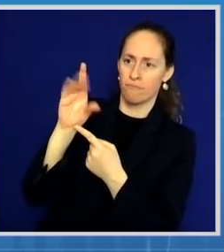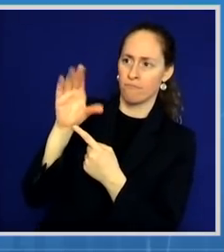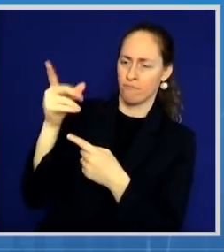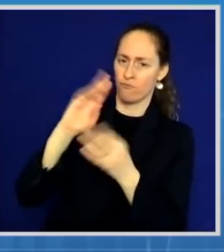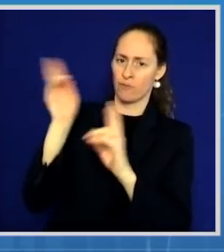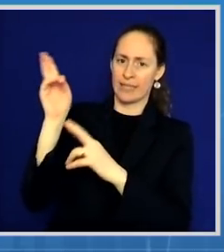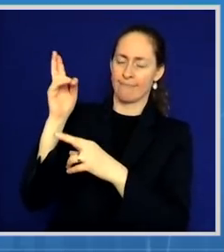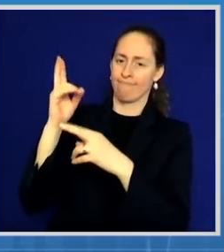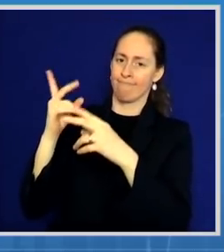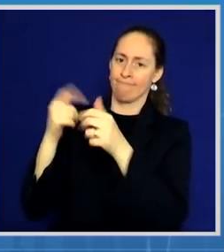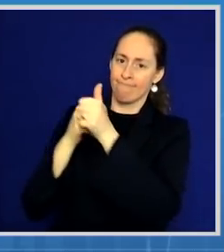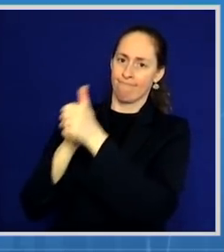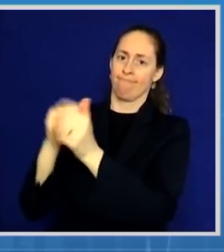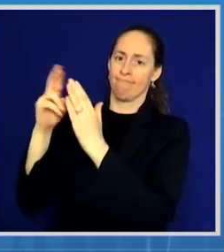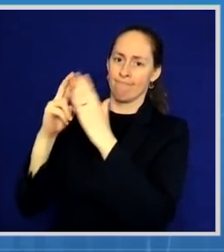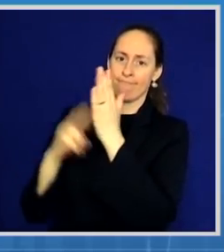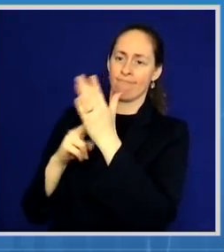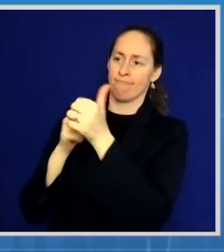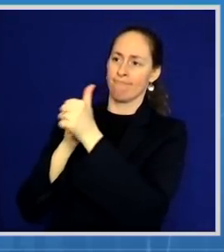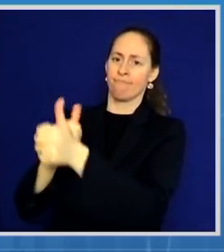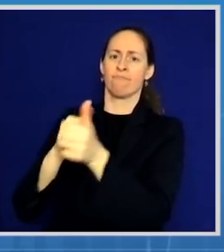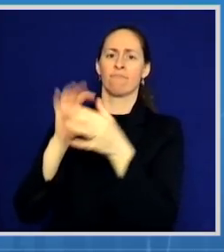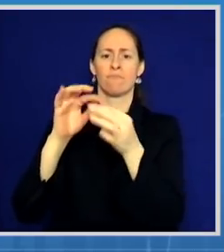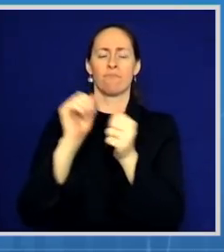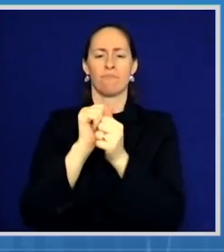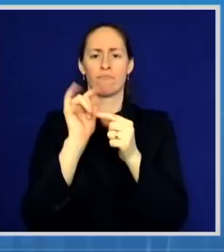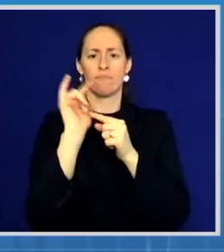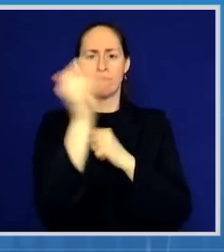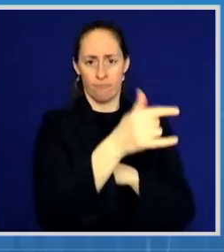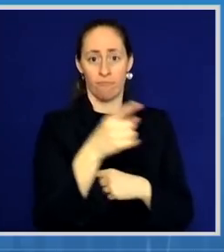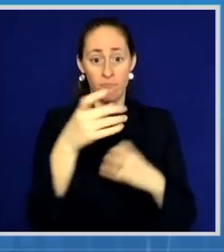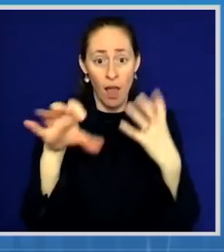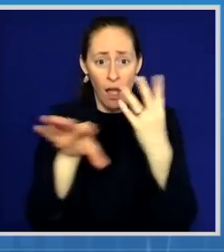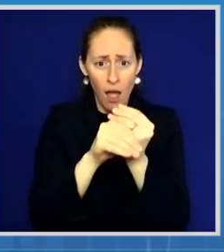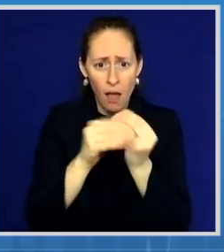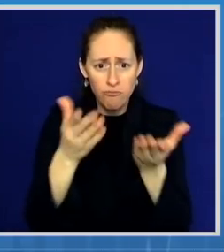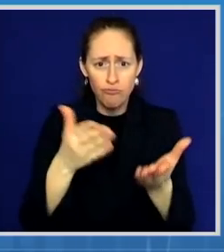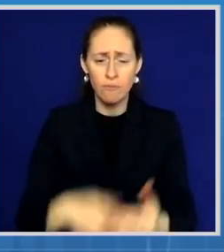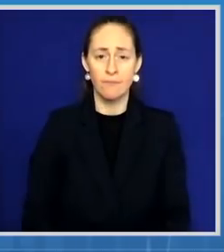Dr. Walensky I don't know if you have anything to add here. Dr. Walensky: No, nothing to add.